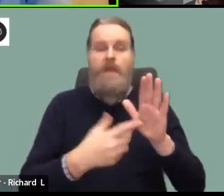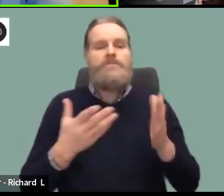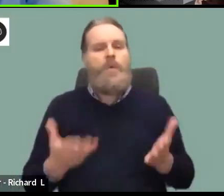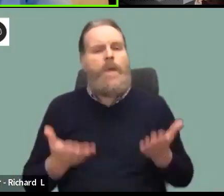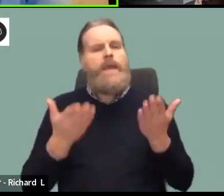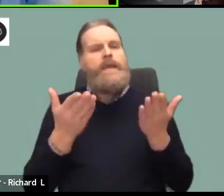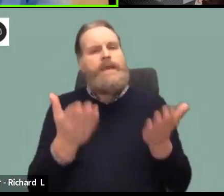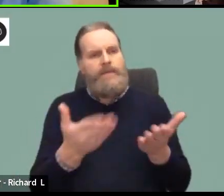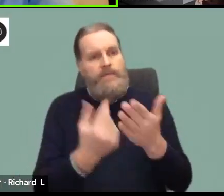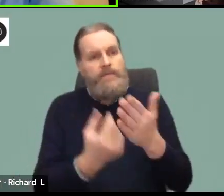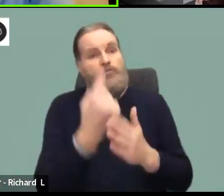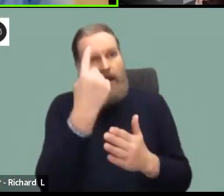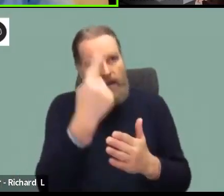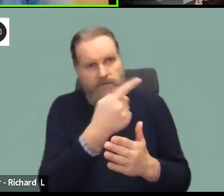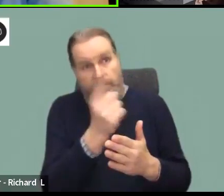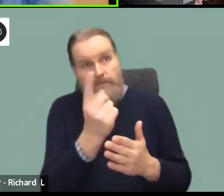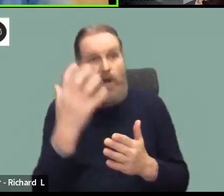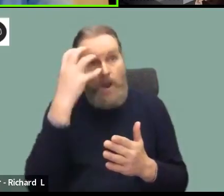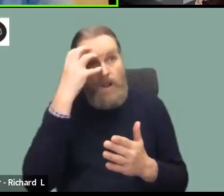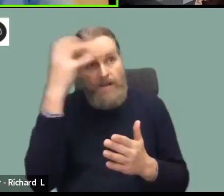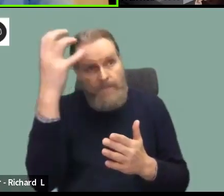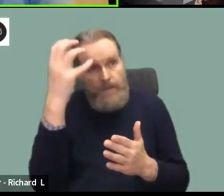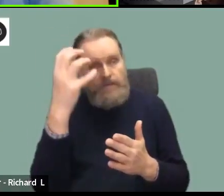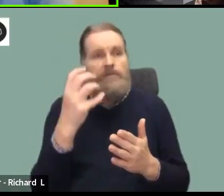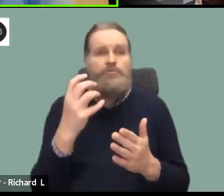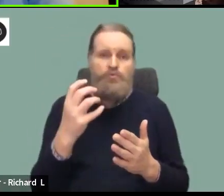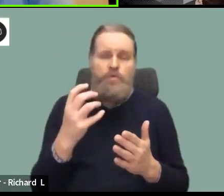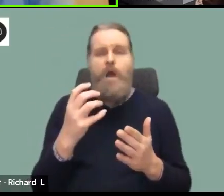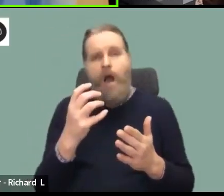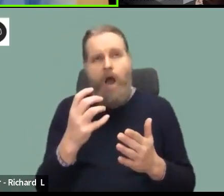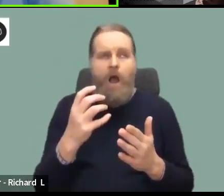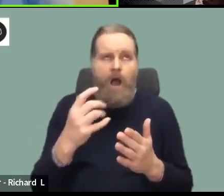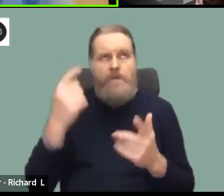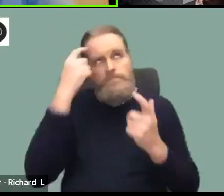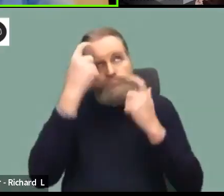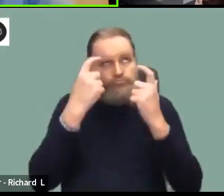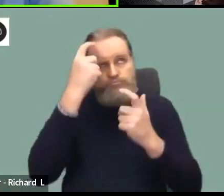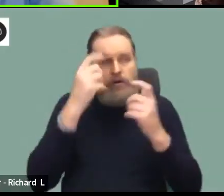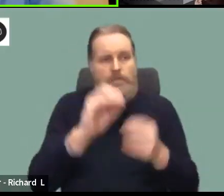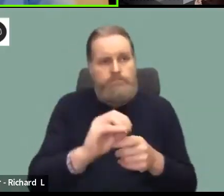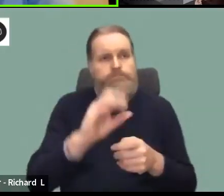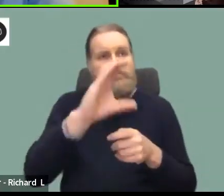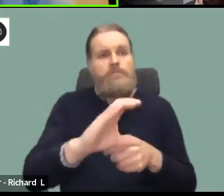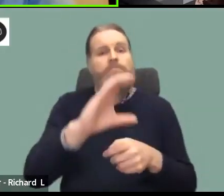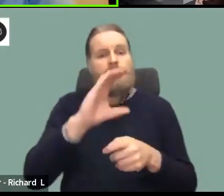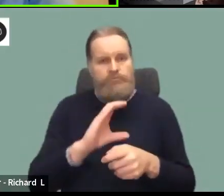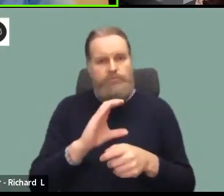rstood rstand that we gave understand that we gave the government the opportunity to do something to avert a strike now do something to avert a strike. Now I can tell people that are